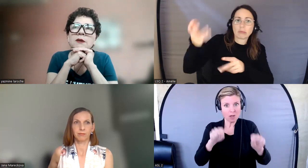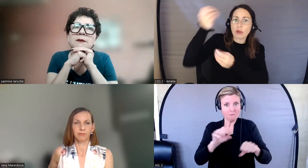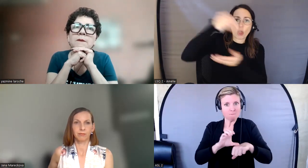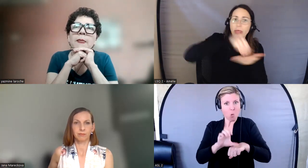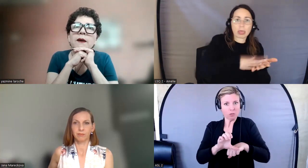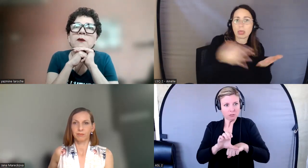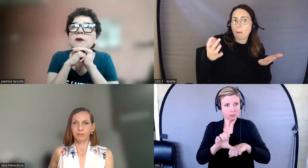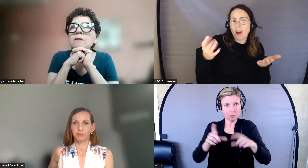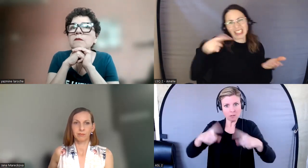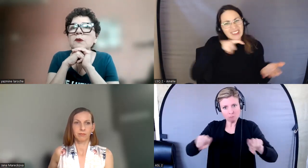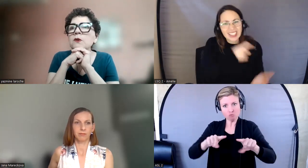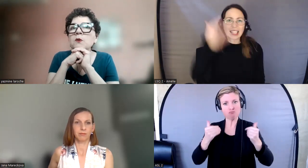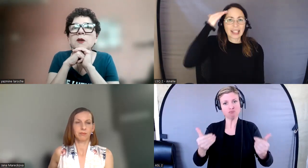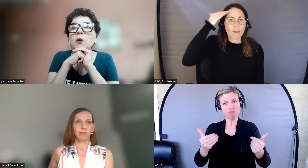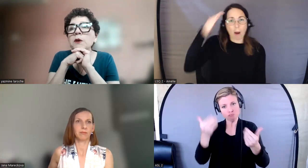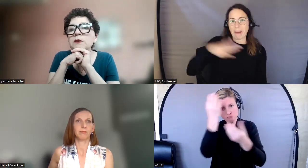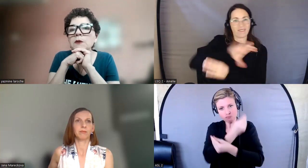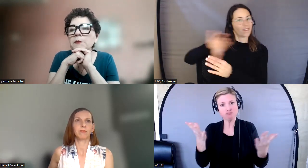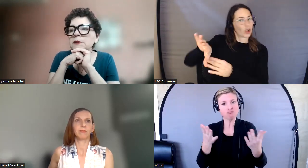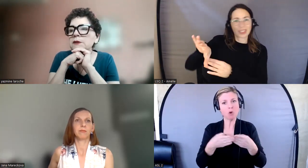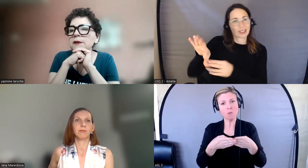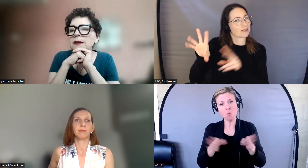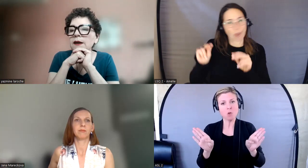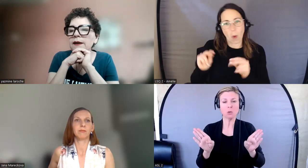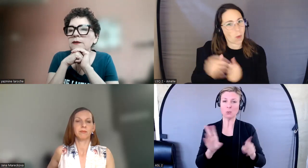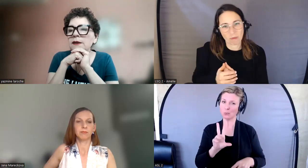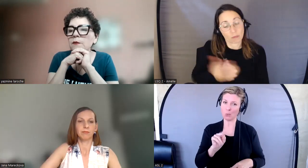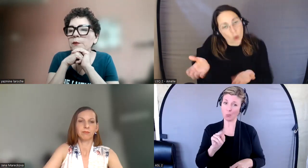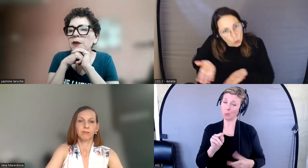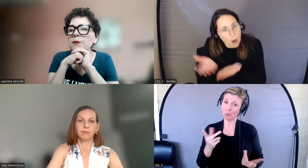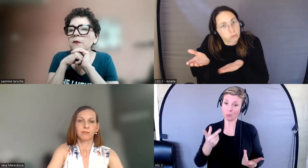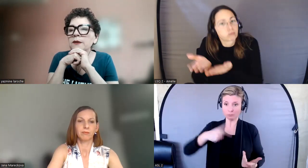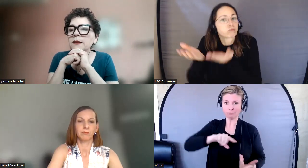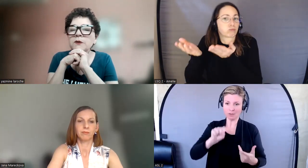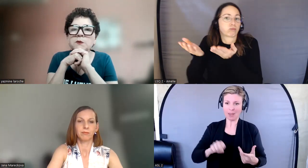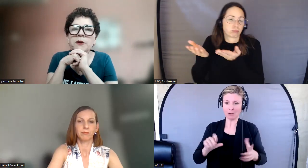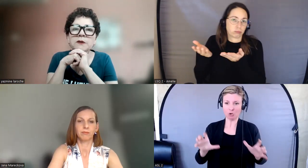can you can you know you can encourage people to do it I think people with lived experience